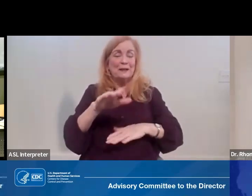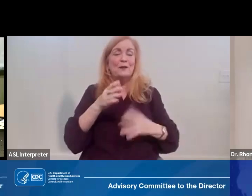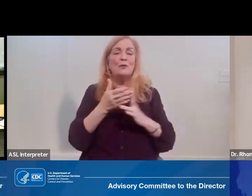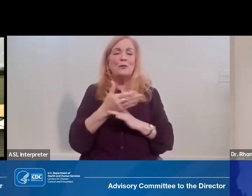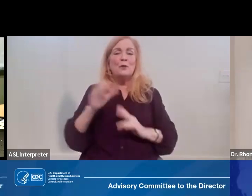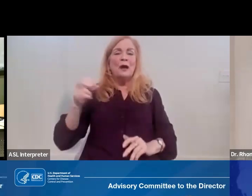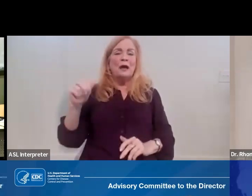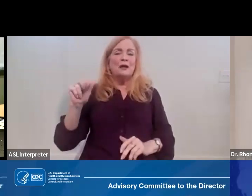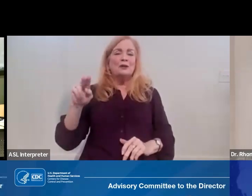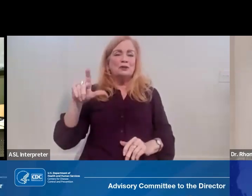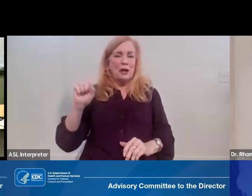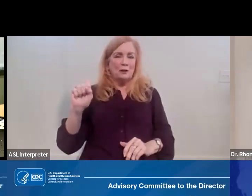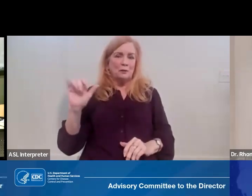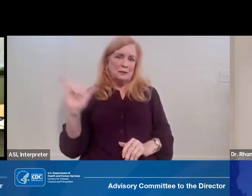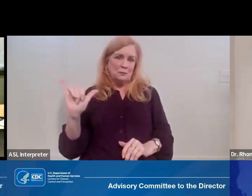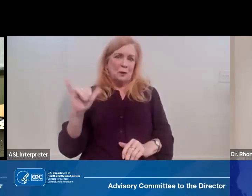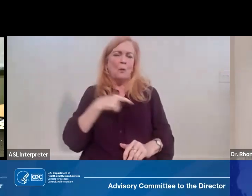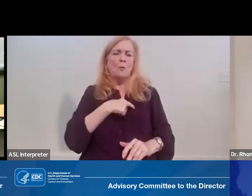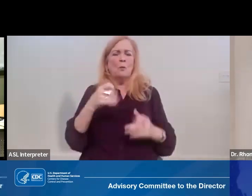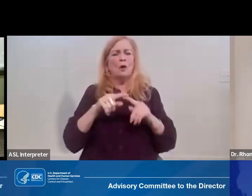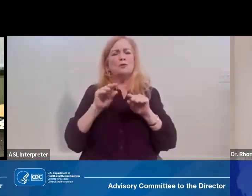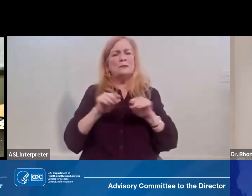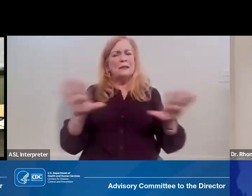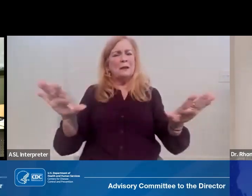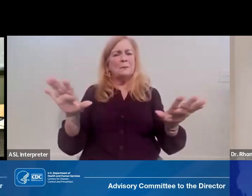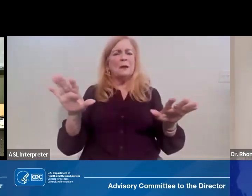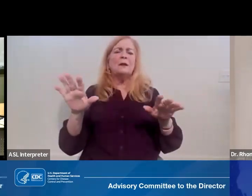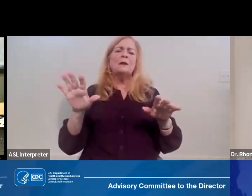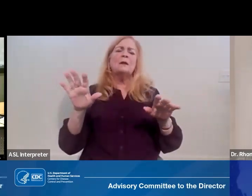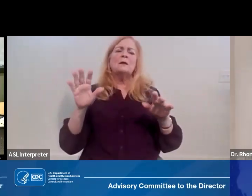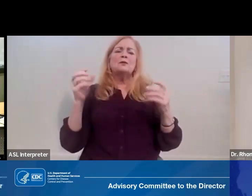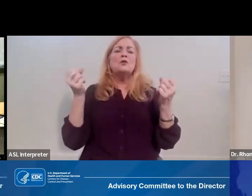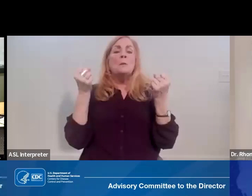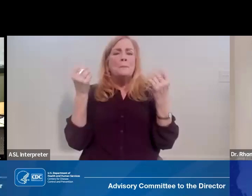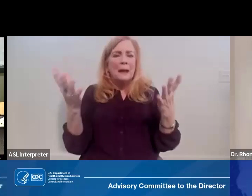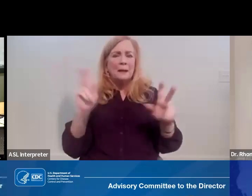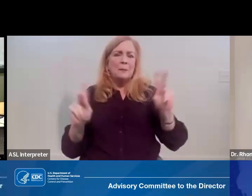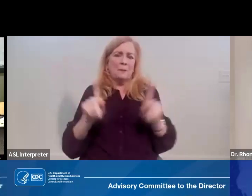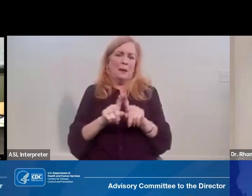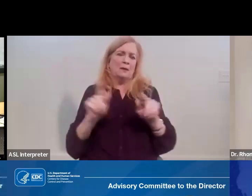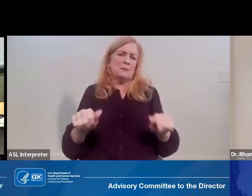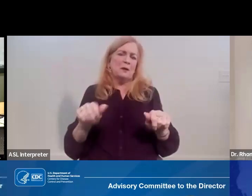because we want to disseminate this really widely so we get a lot of interest. The communication strategy is never over-promised.